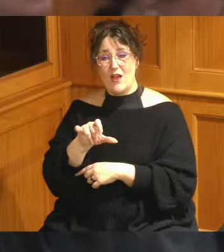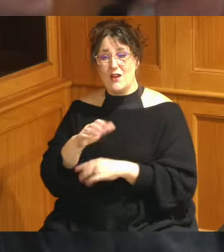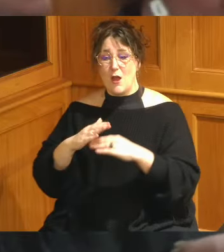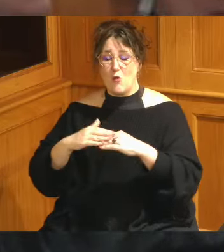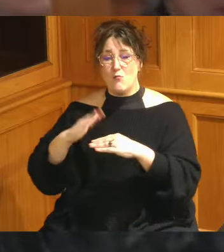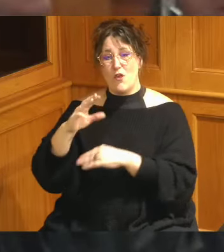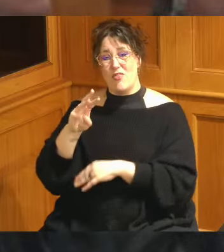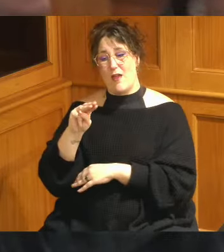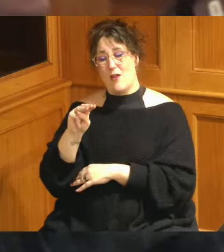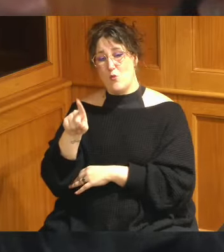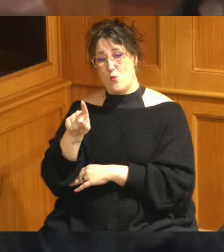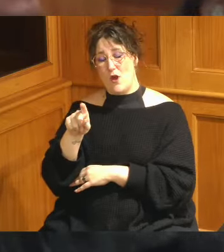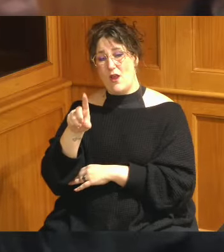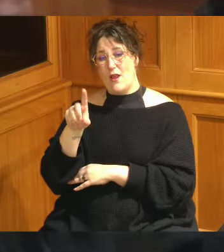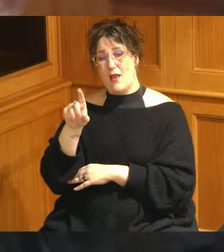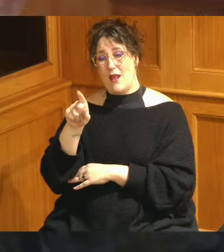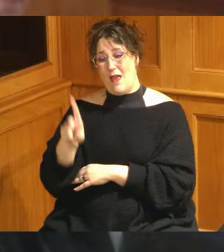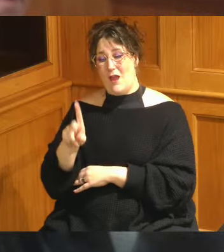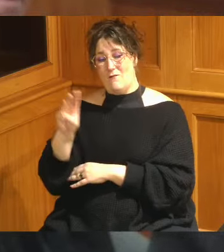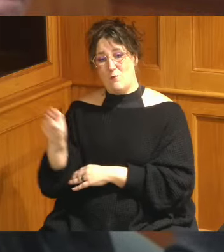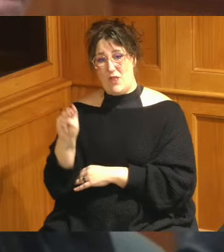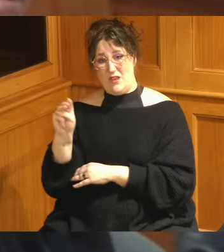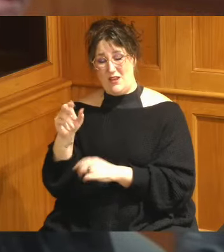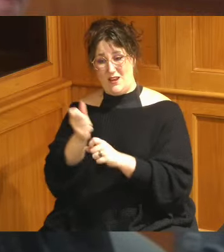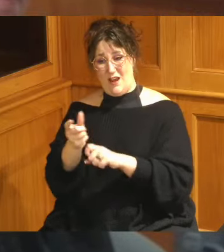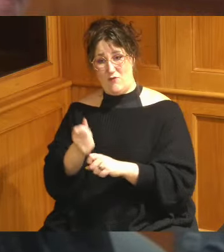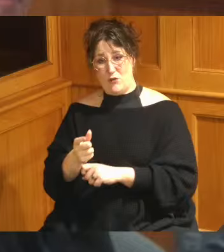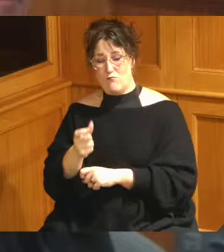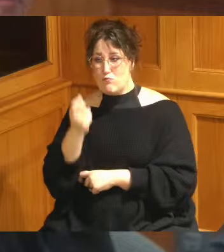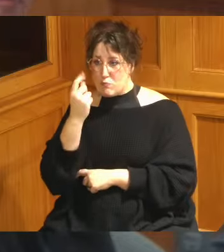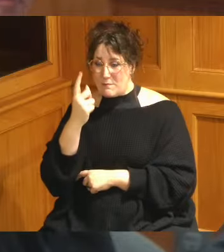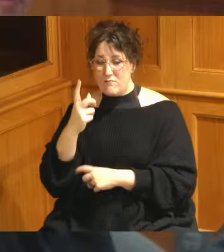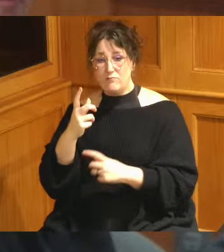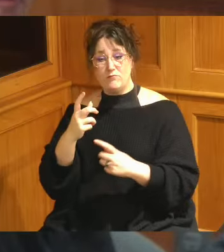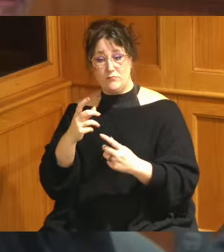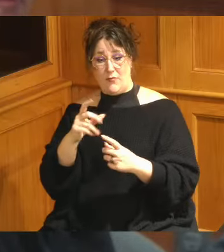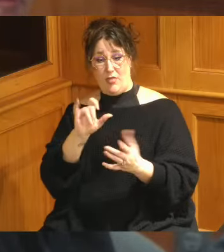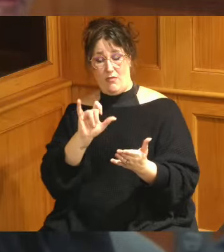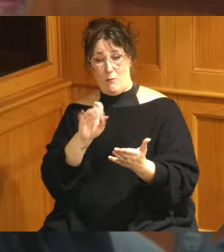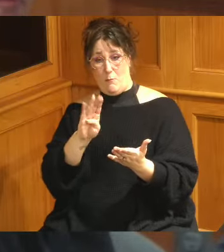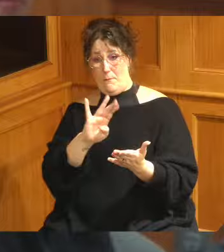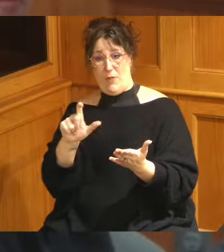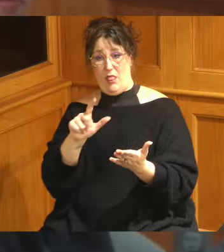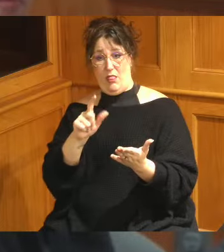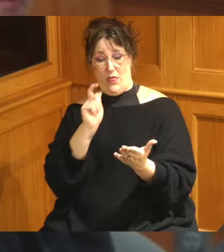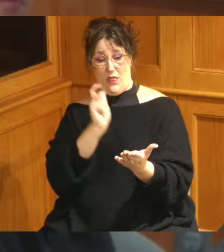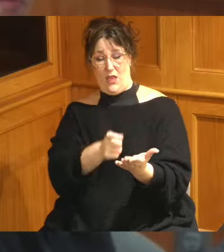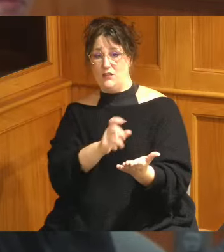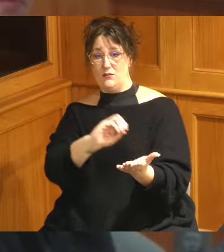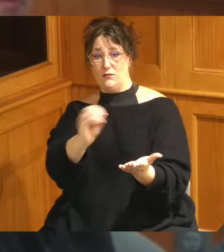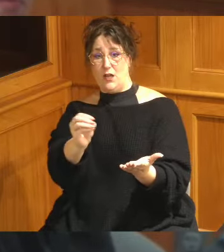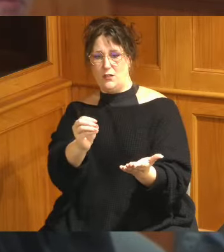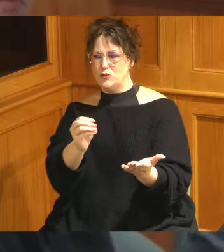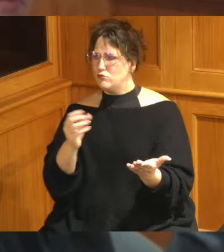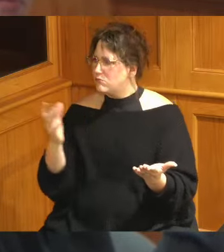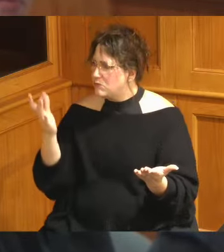half dollars a year and they are not build for any of that storm water runoff. Why am I subsidizing